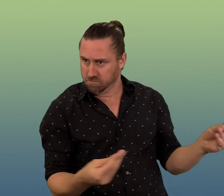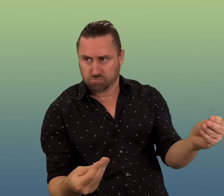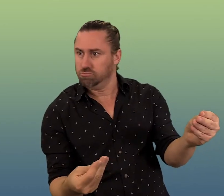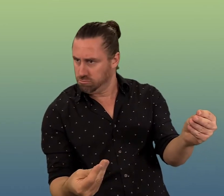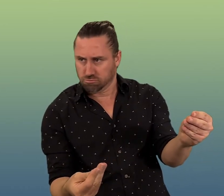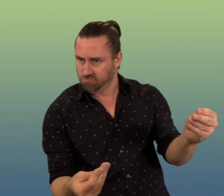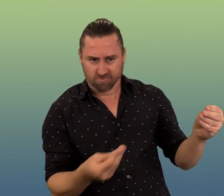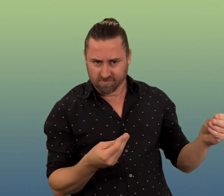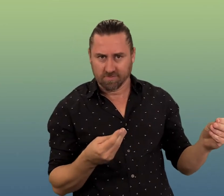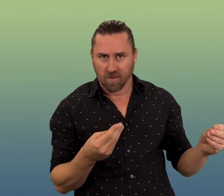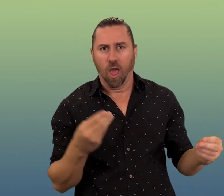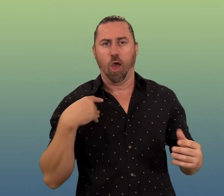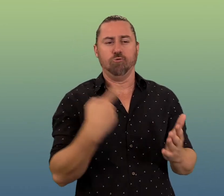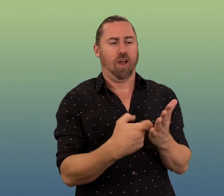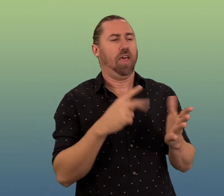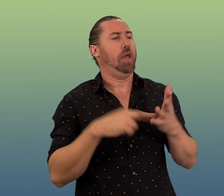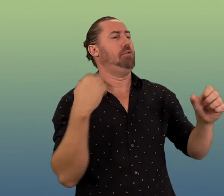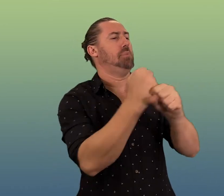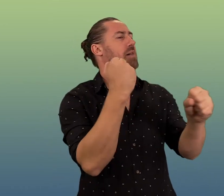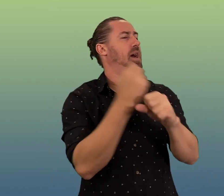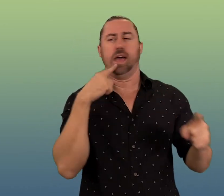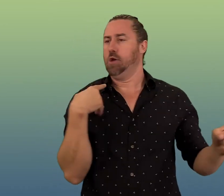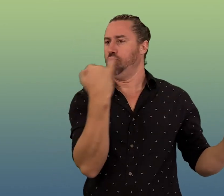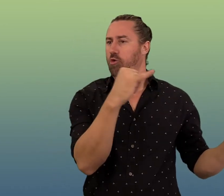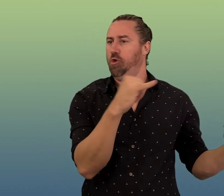Designing together ensures that the solutions implemented